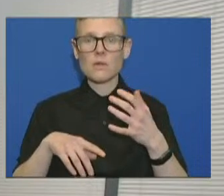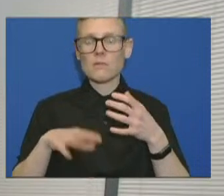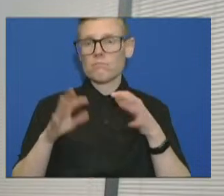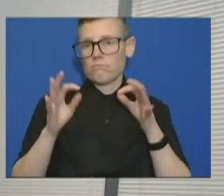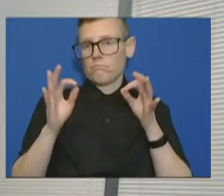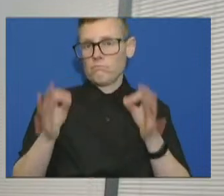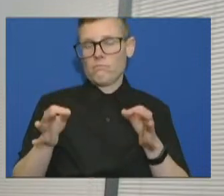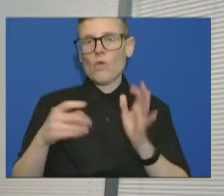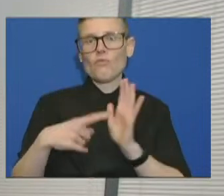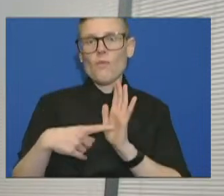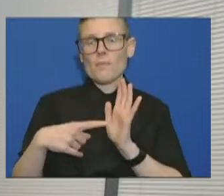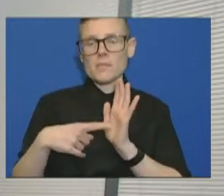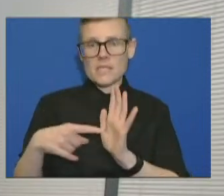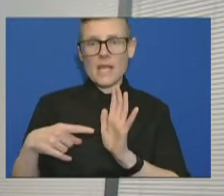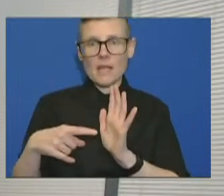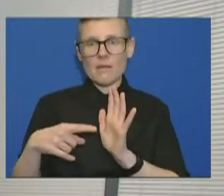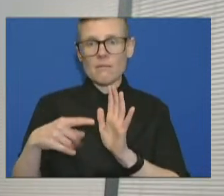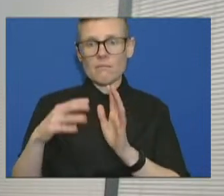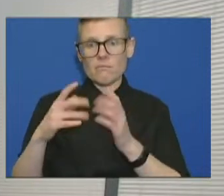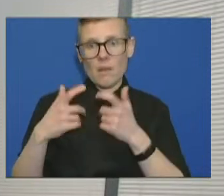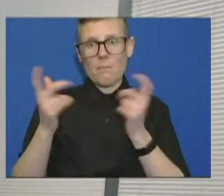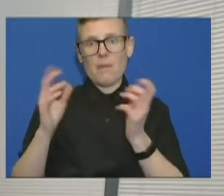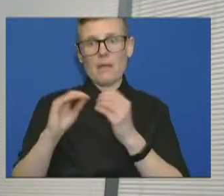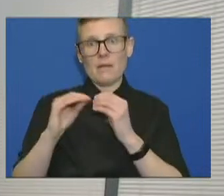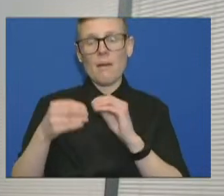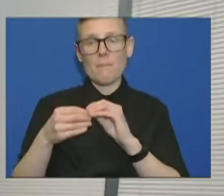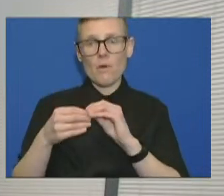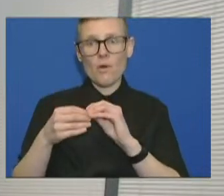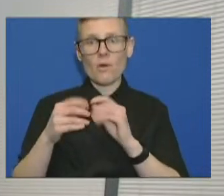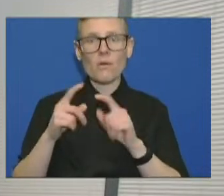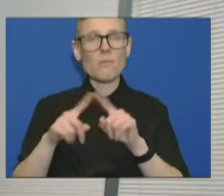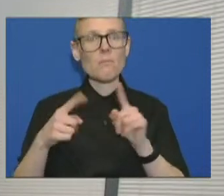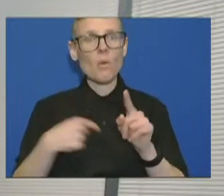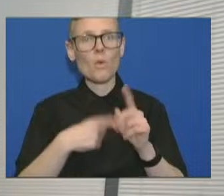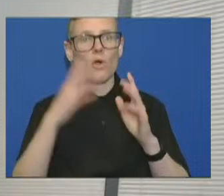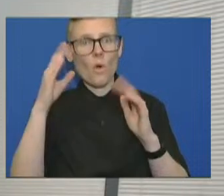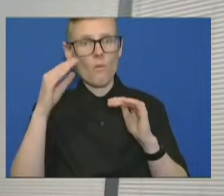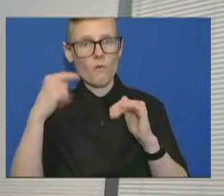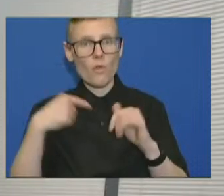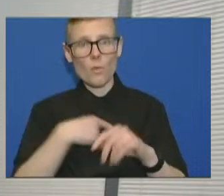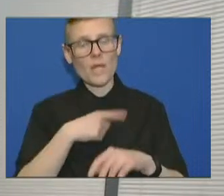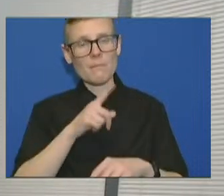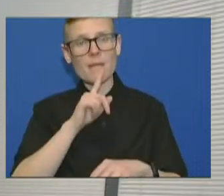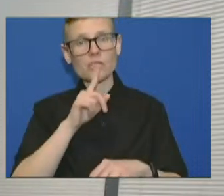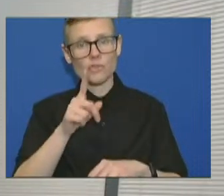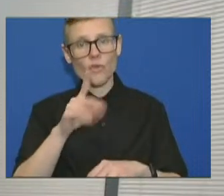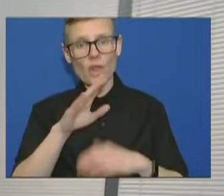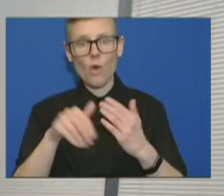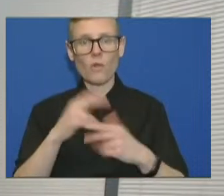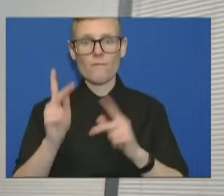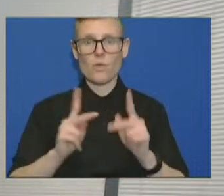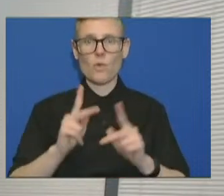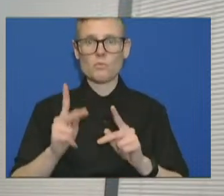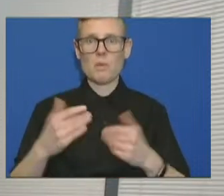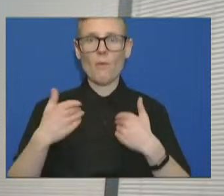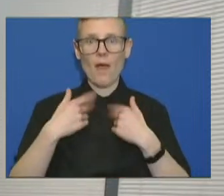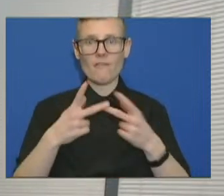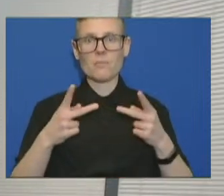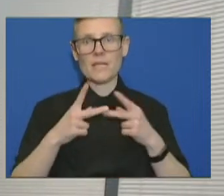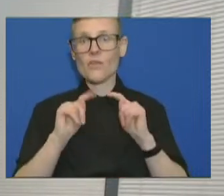transfer which we have many of those definitely represent a big